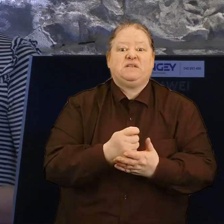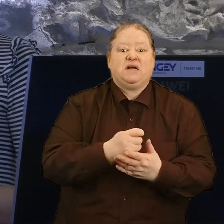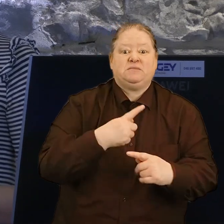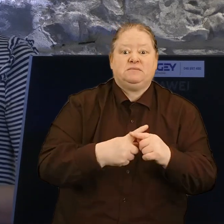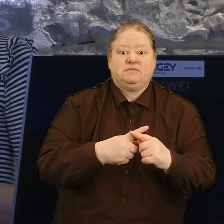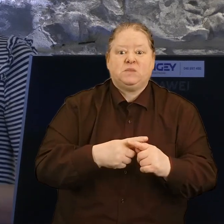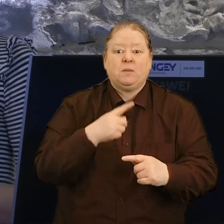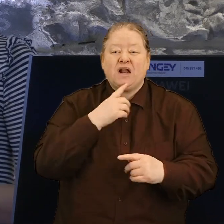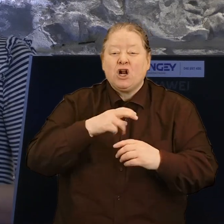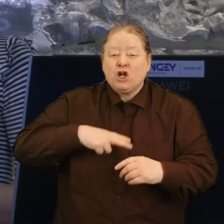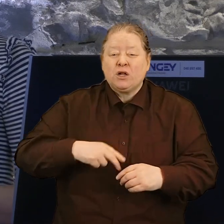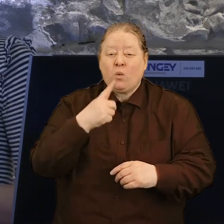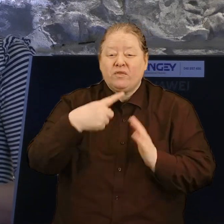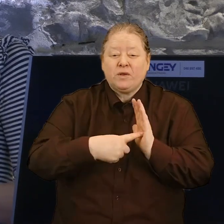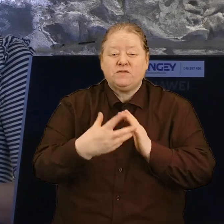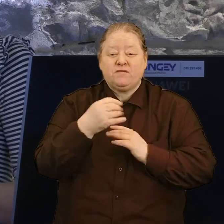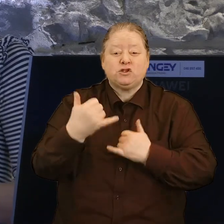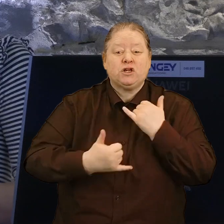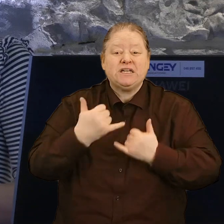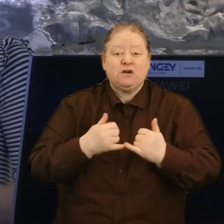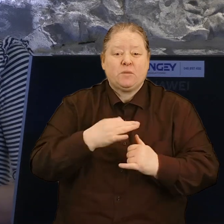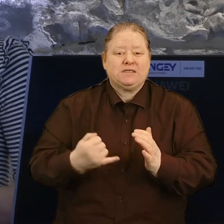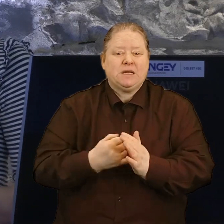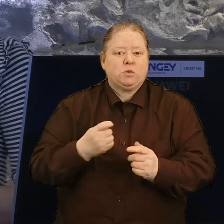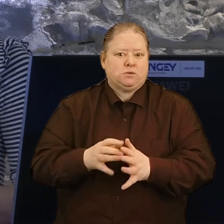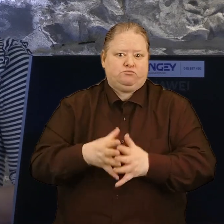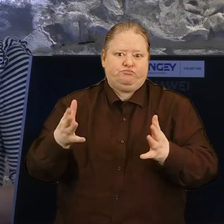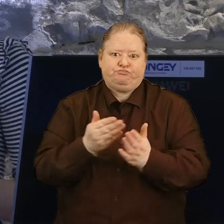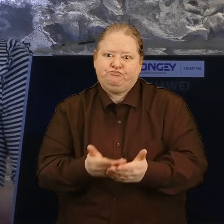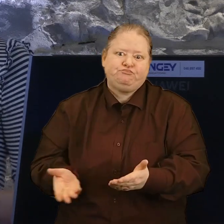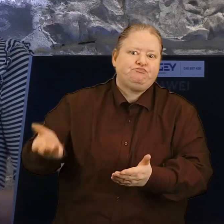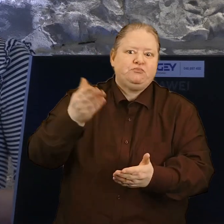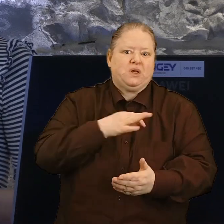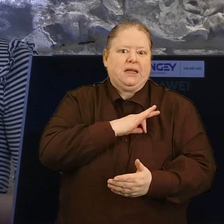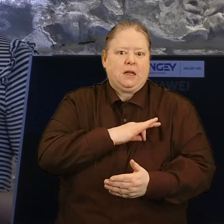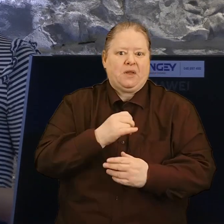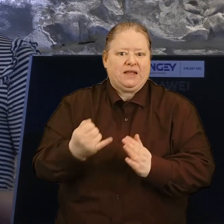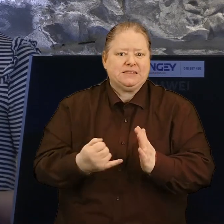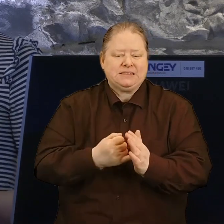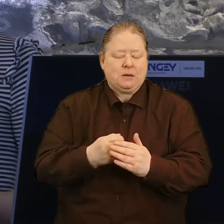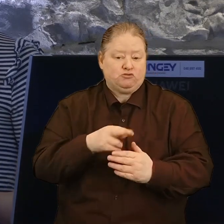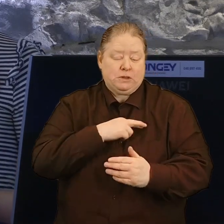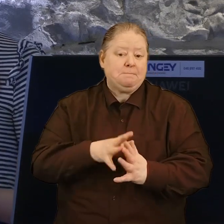The College was getting nearly £1500 a year from the exams, so it was a huge increase in income and the exams were always the main income for the College.